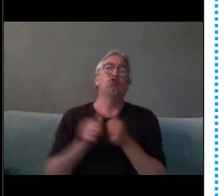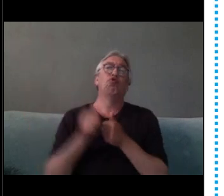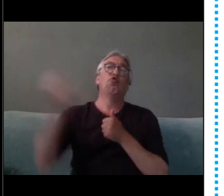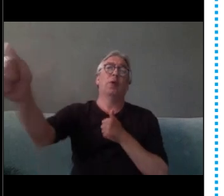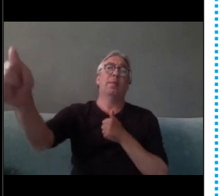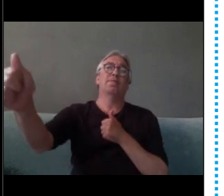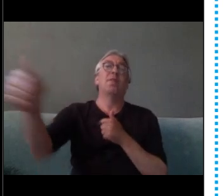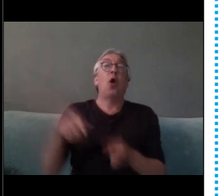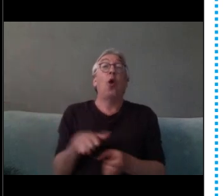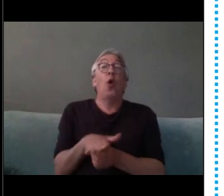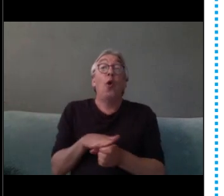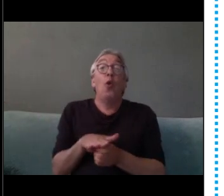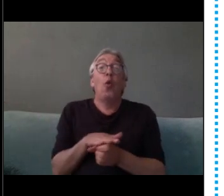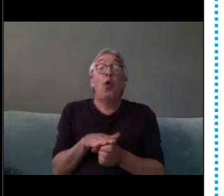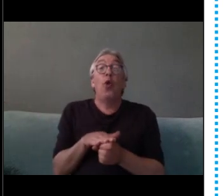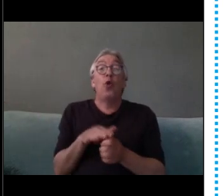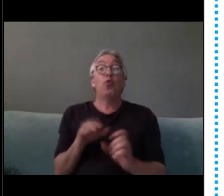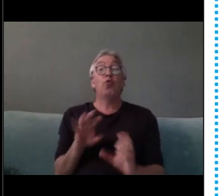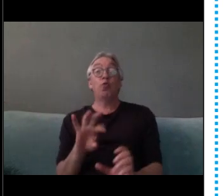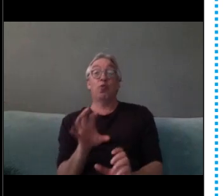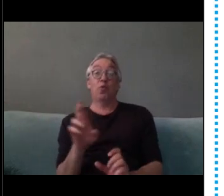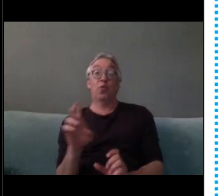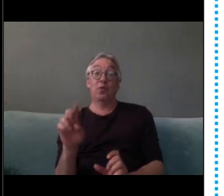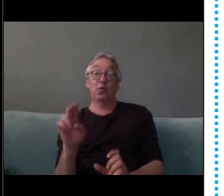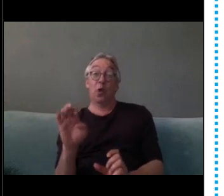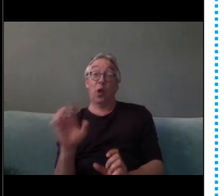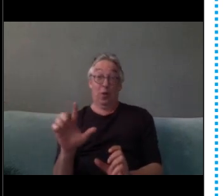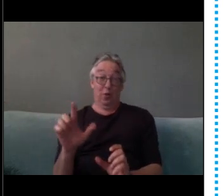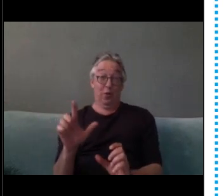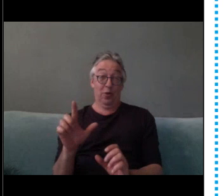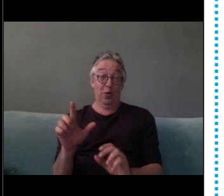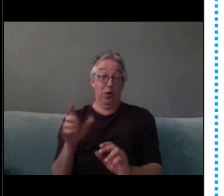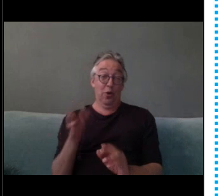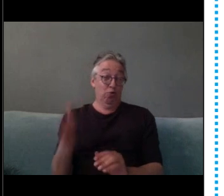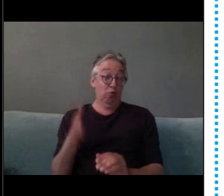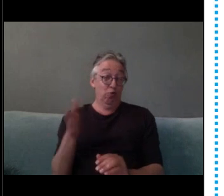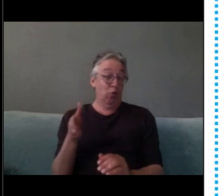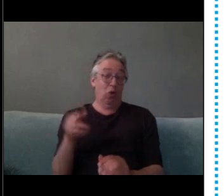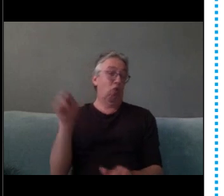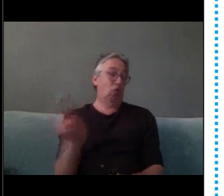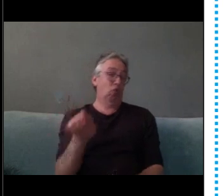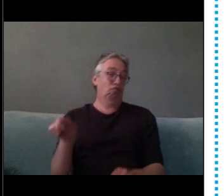But to be more specific the parts where countries can make exemptions